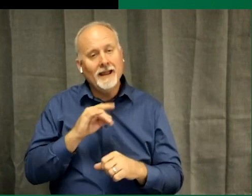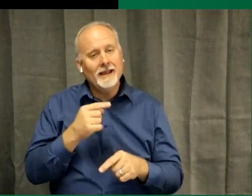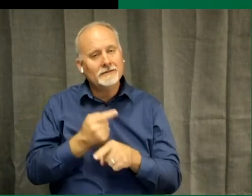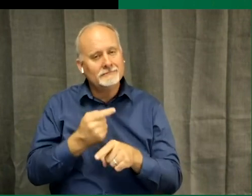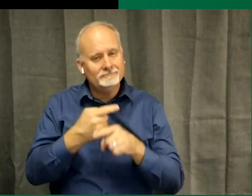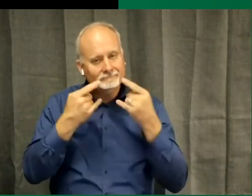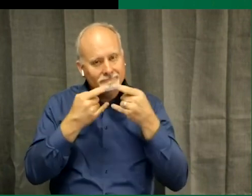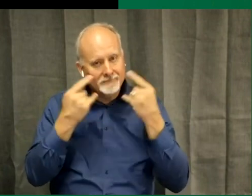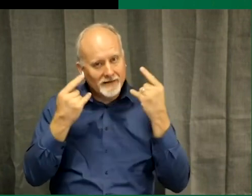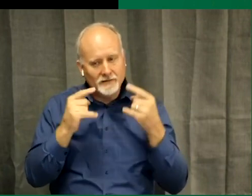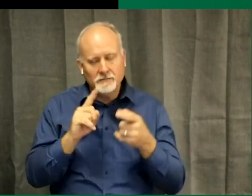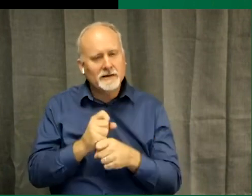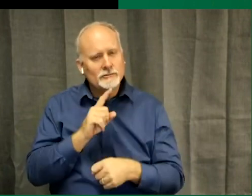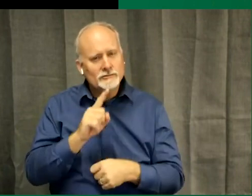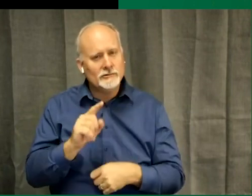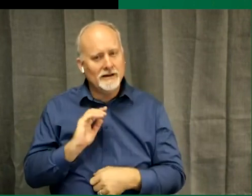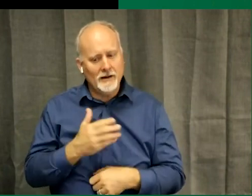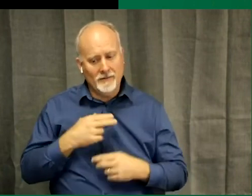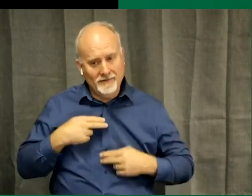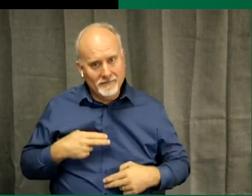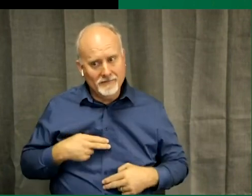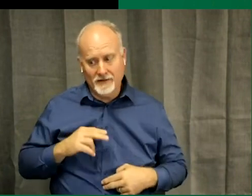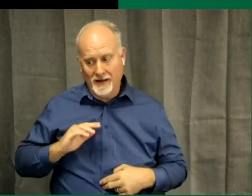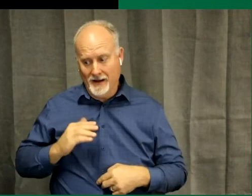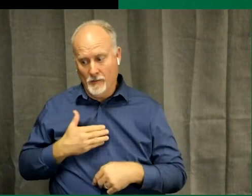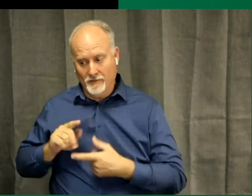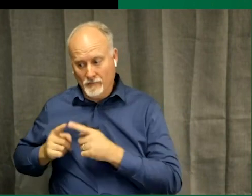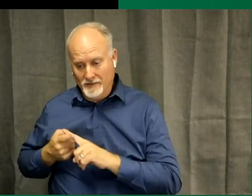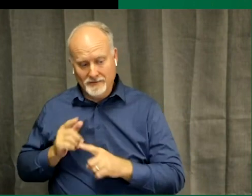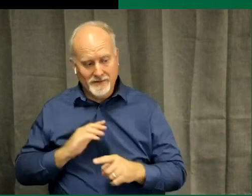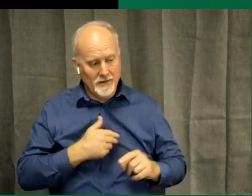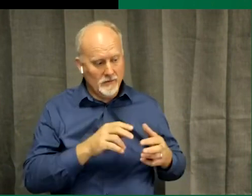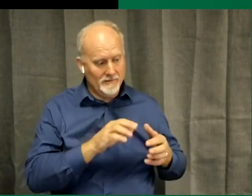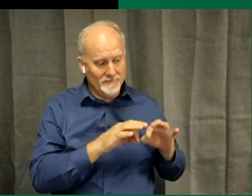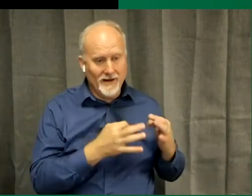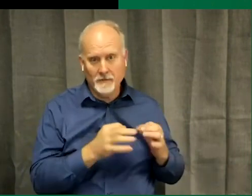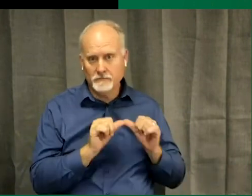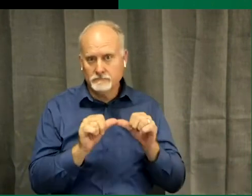the continued health of our friends and relatives we can continue to lead the race to minimize